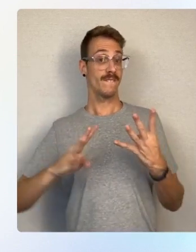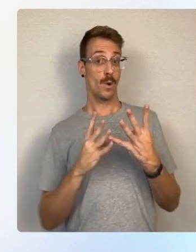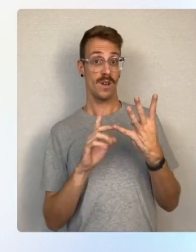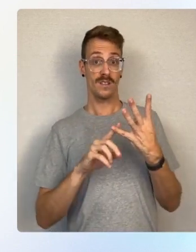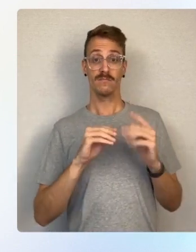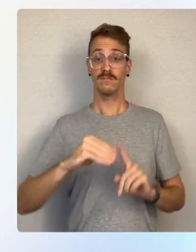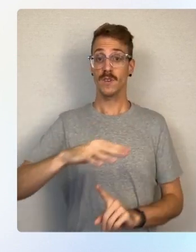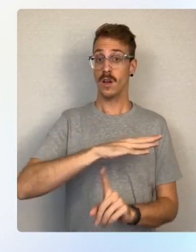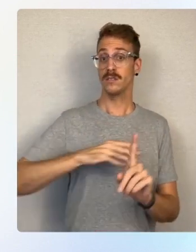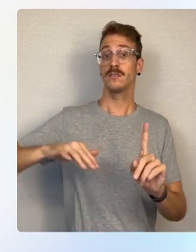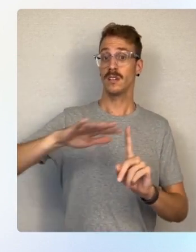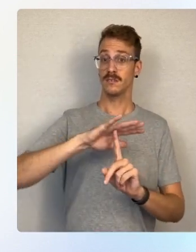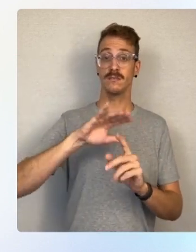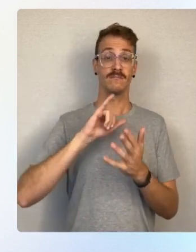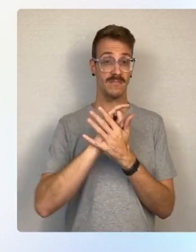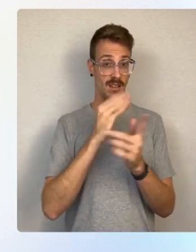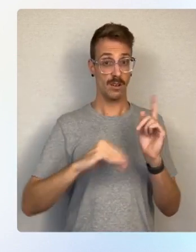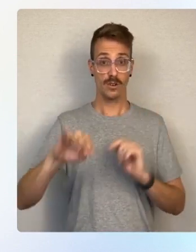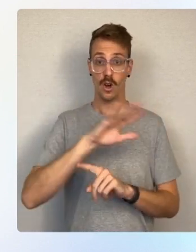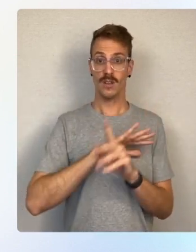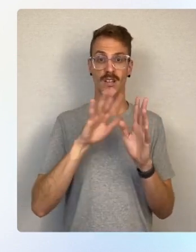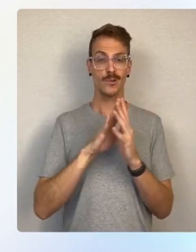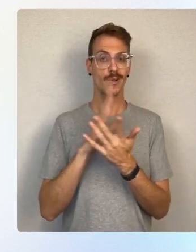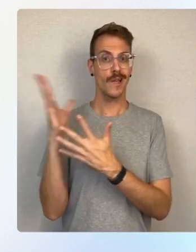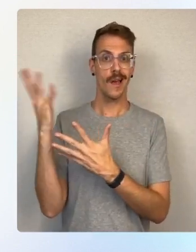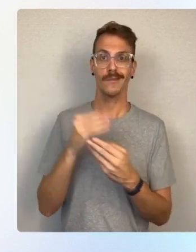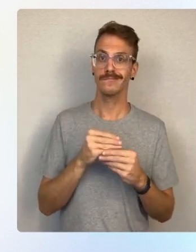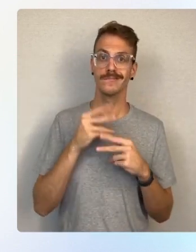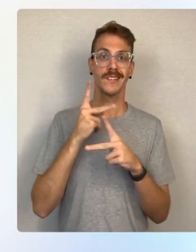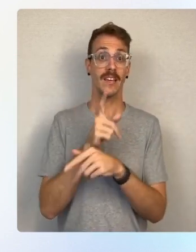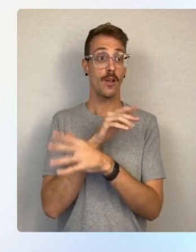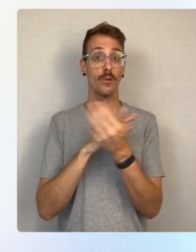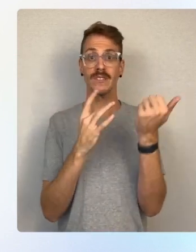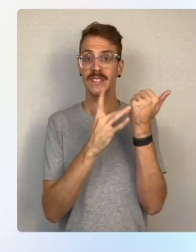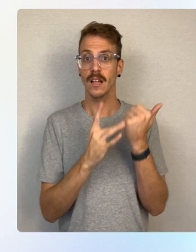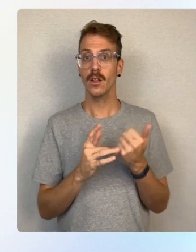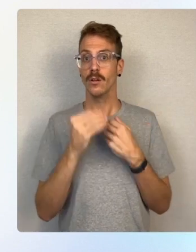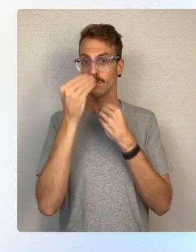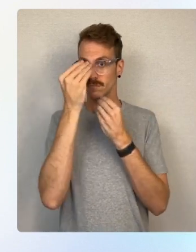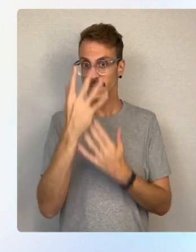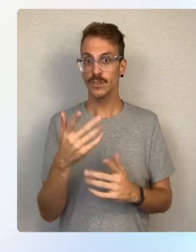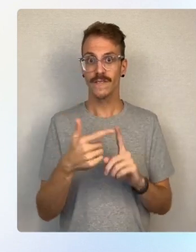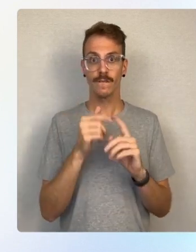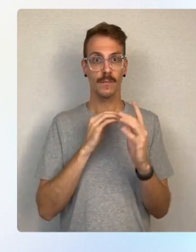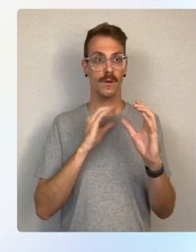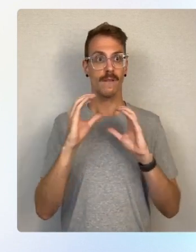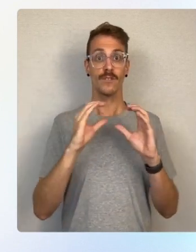And fourth, Context. Context take care of the technical details of a conversation,